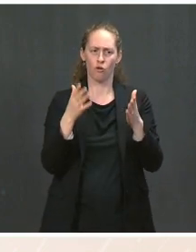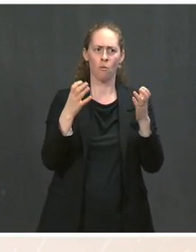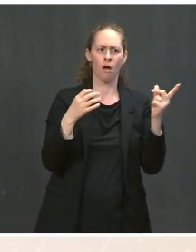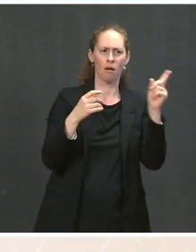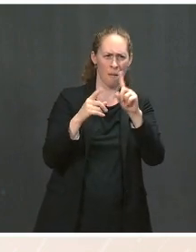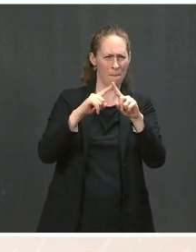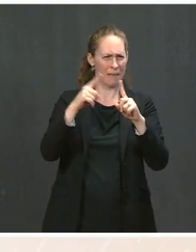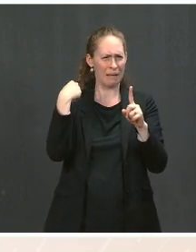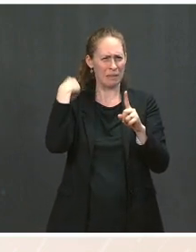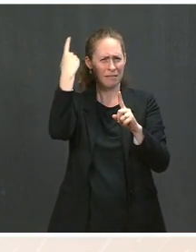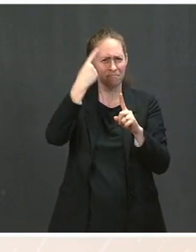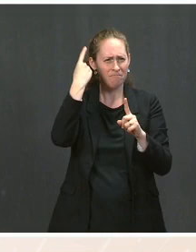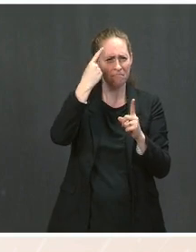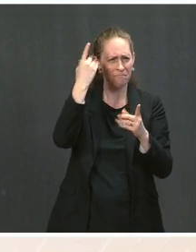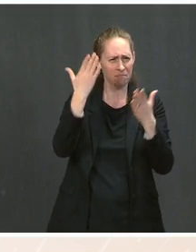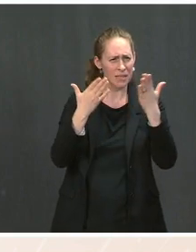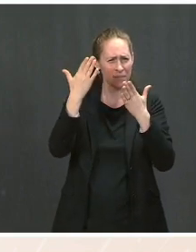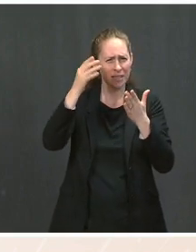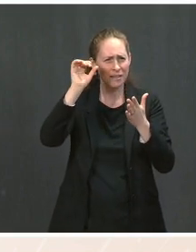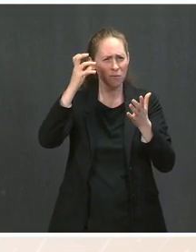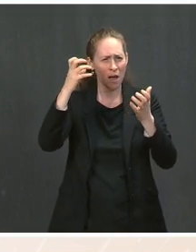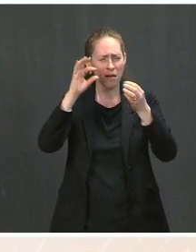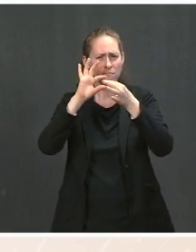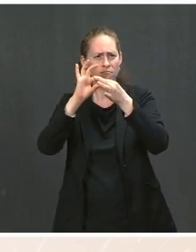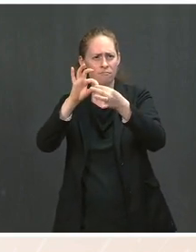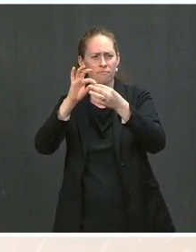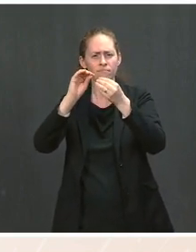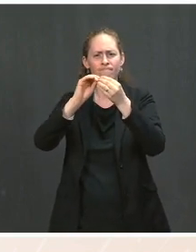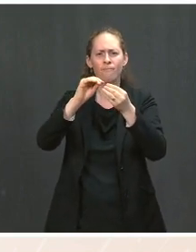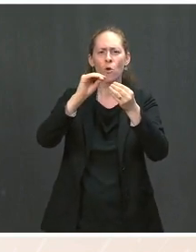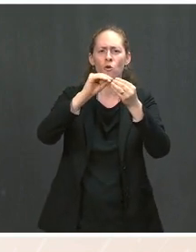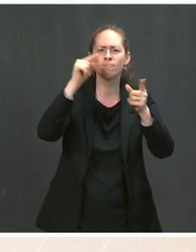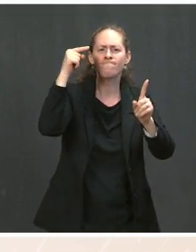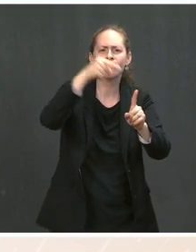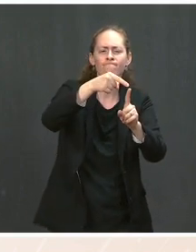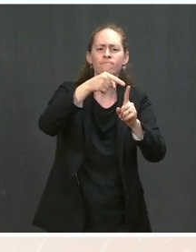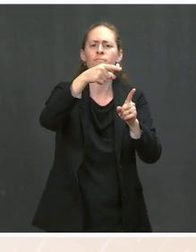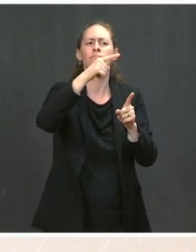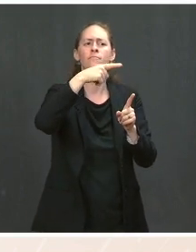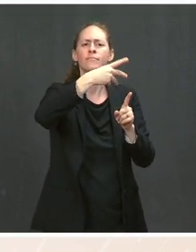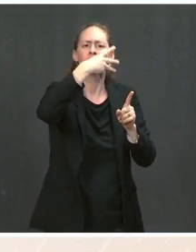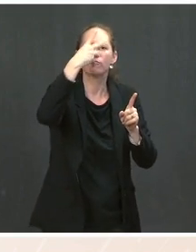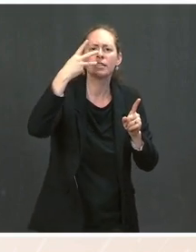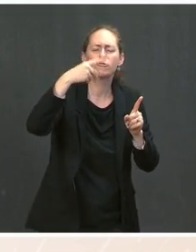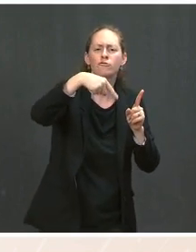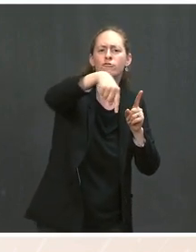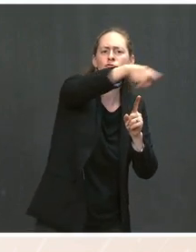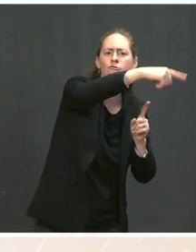especially considering the sort of immigration loopholes that -- or immigration issues that have --